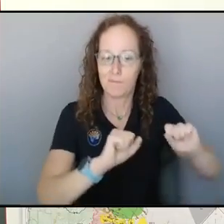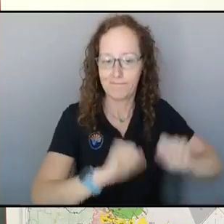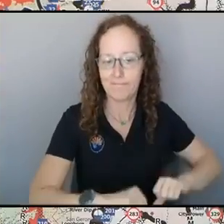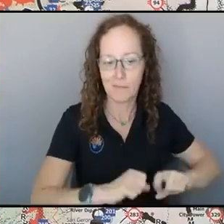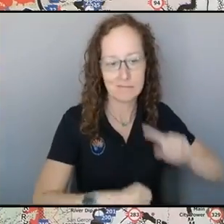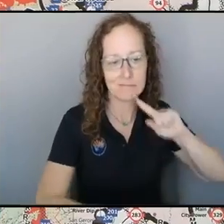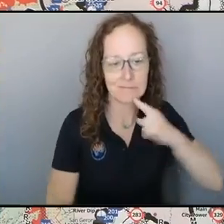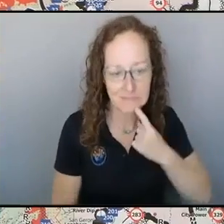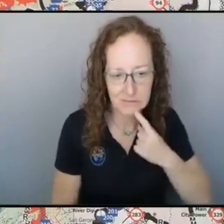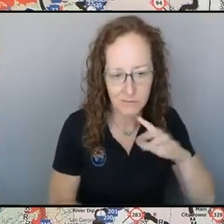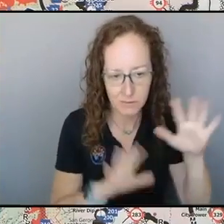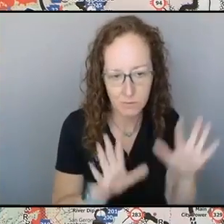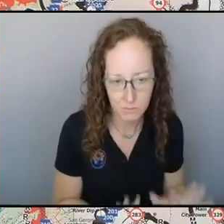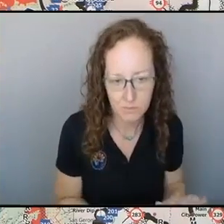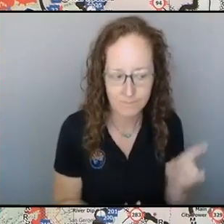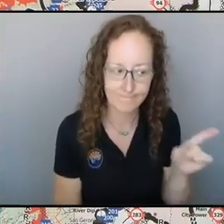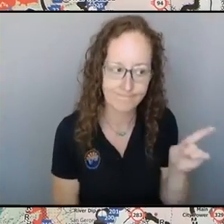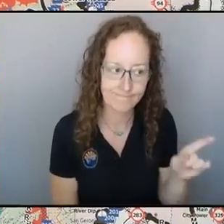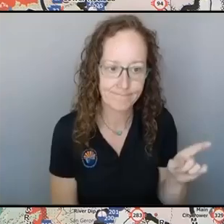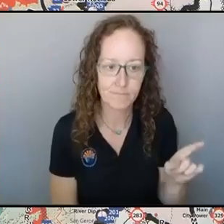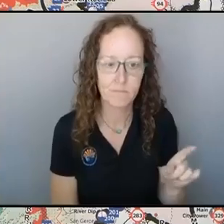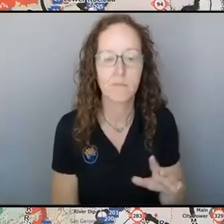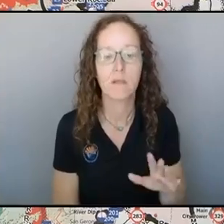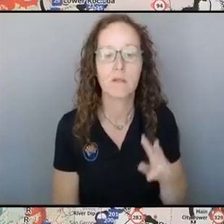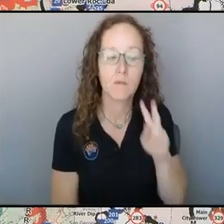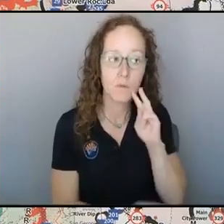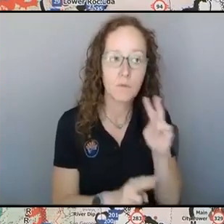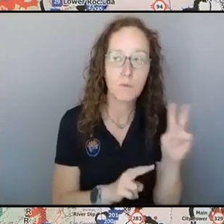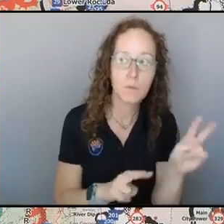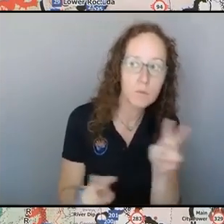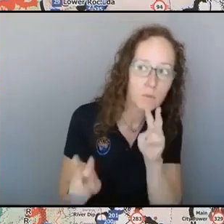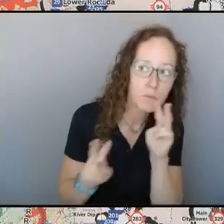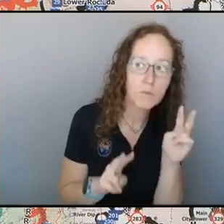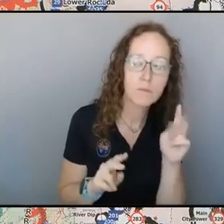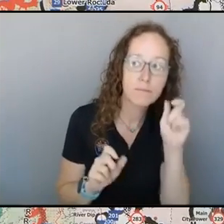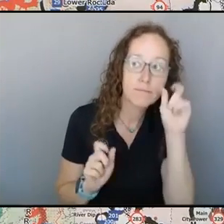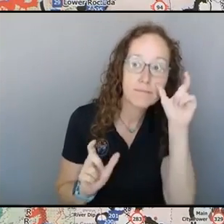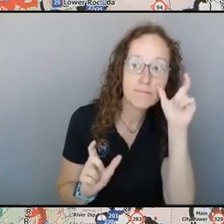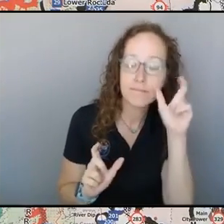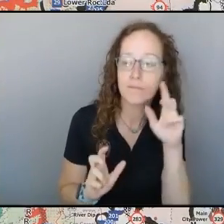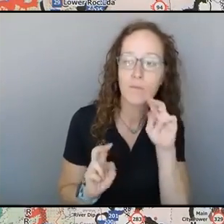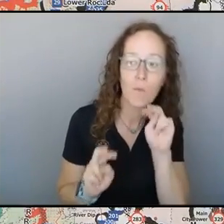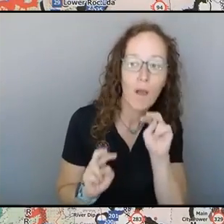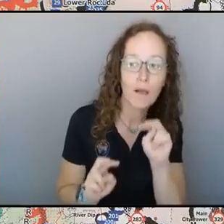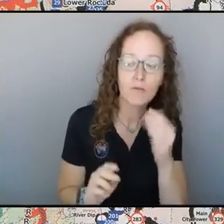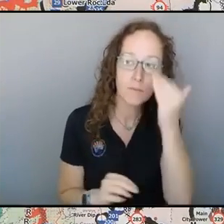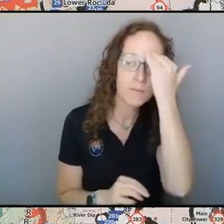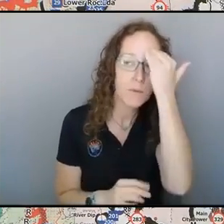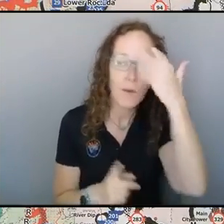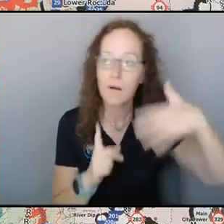definitely, you know, keep your eye, a weather eye open and be aware of your surroundings especially if you're working outside